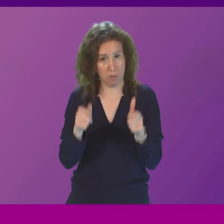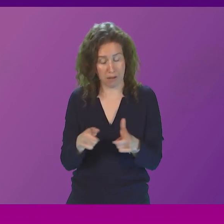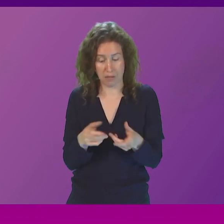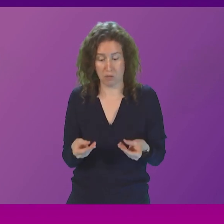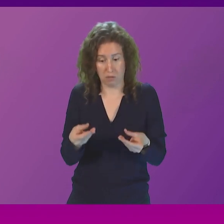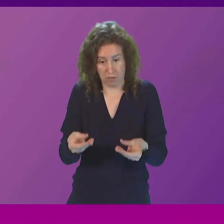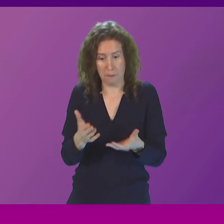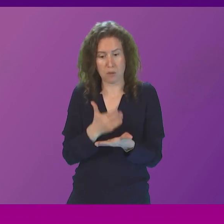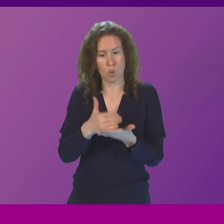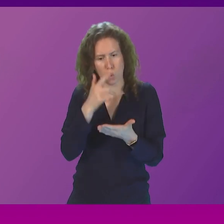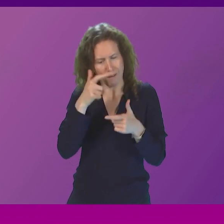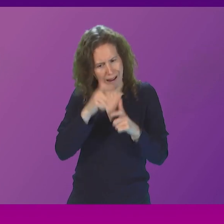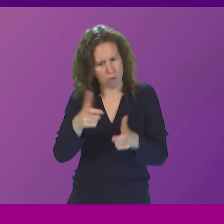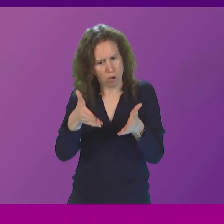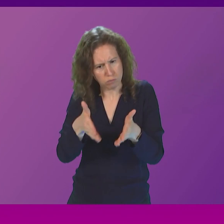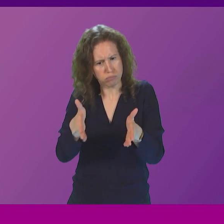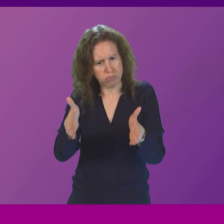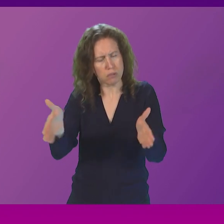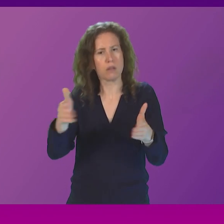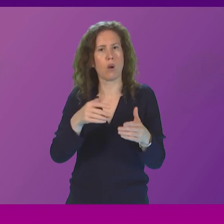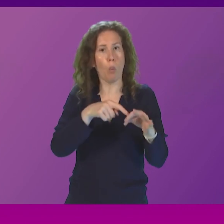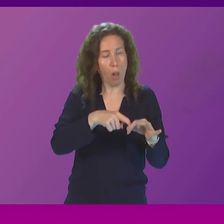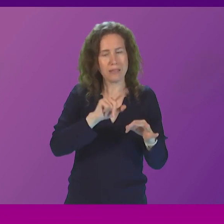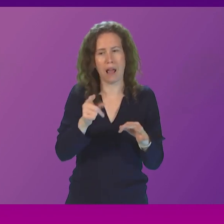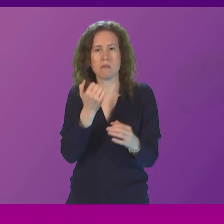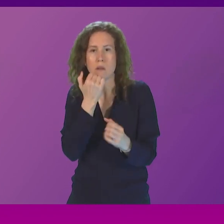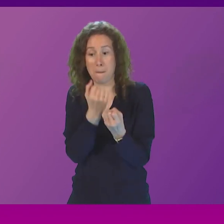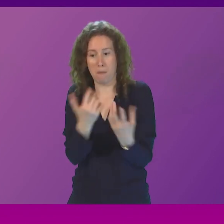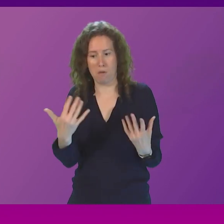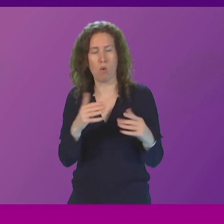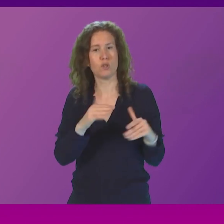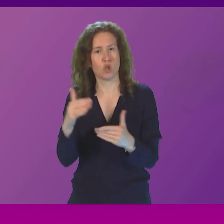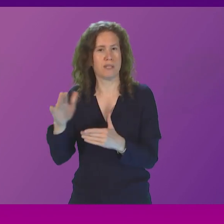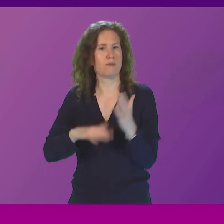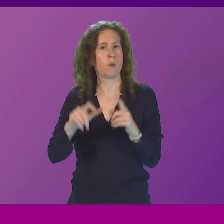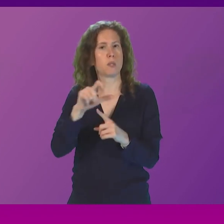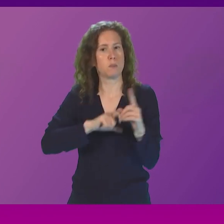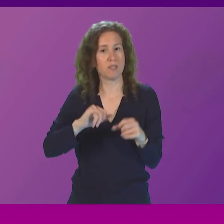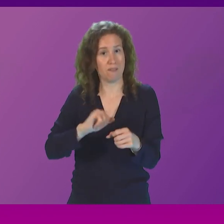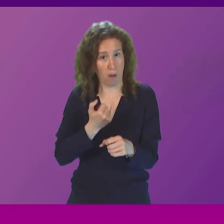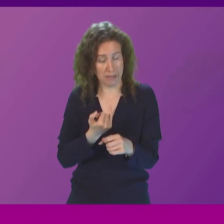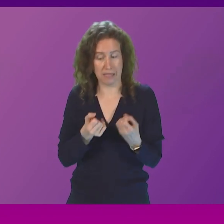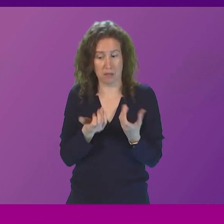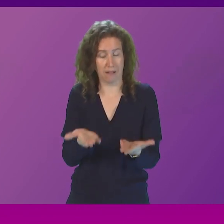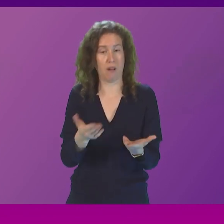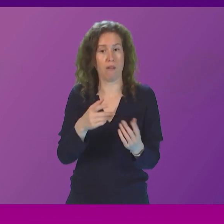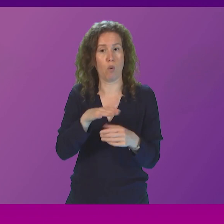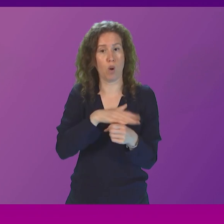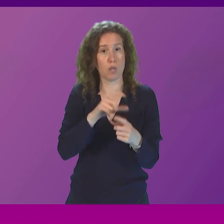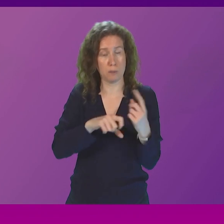“continuous expansion in the quality and number of services that can be offered by community pharmacy contractors to local communities.”—